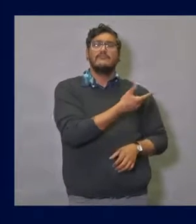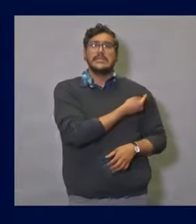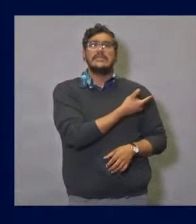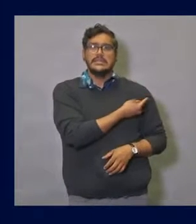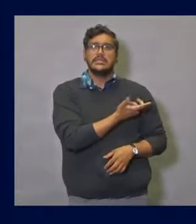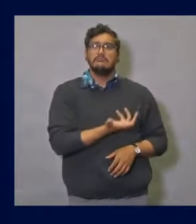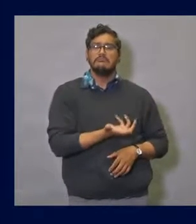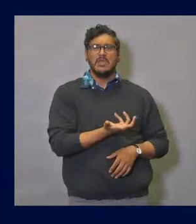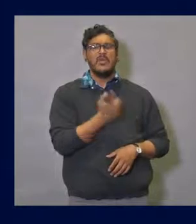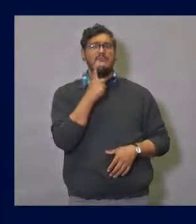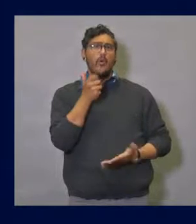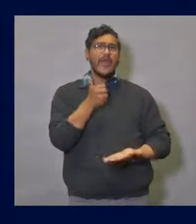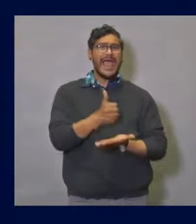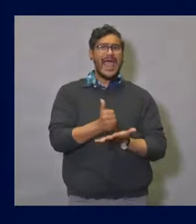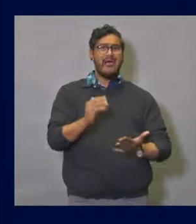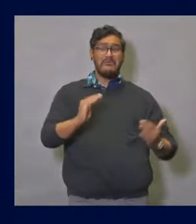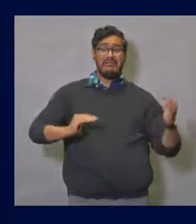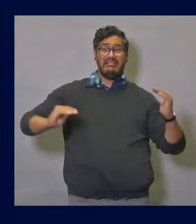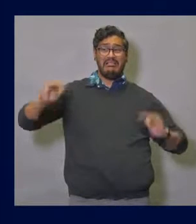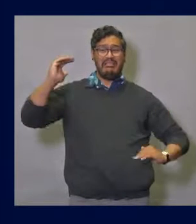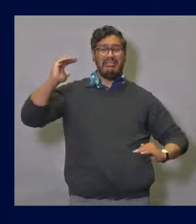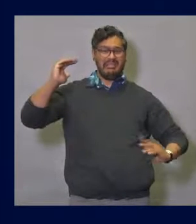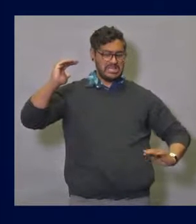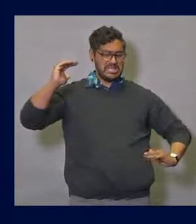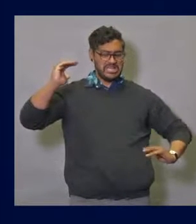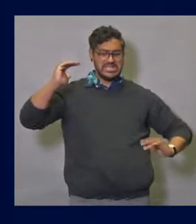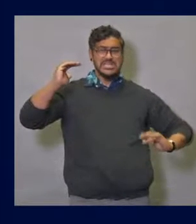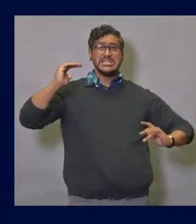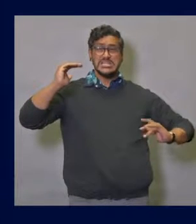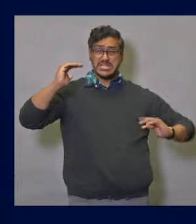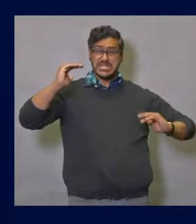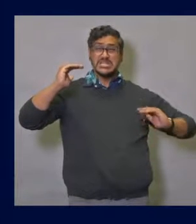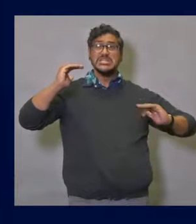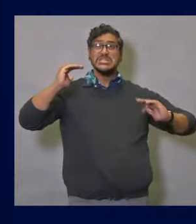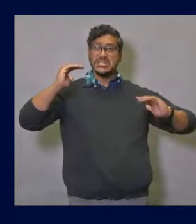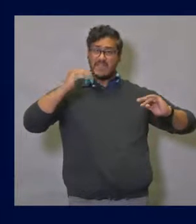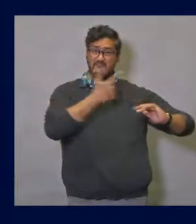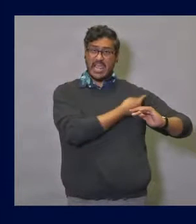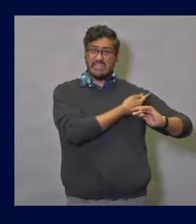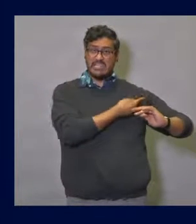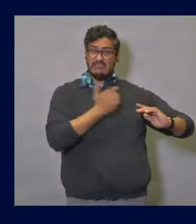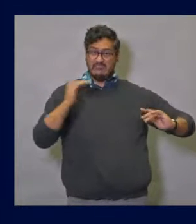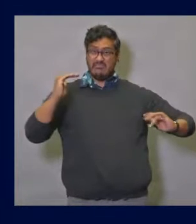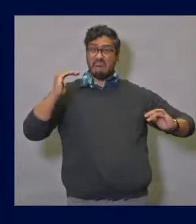DE RECUPERACIÓN. MANTENER LA